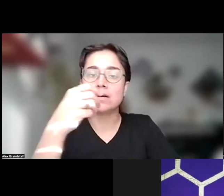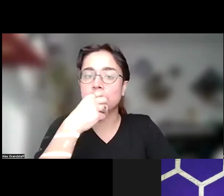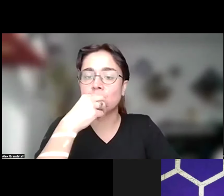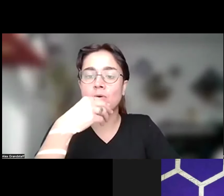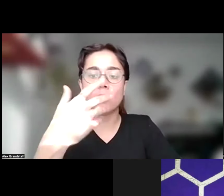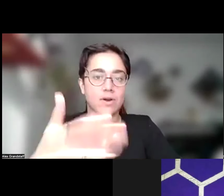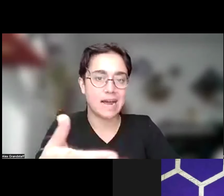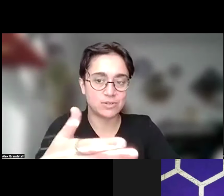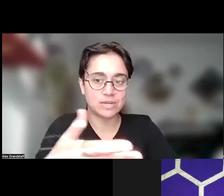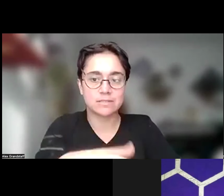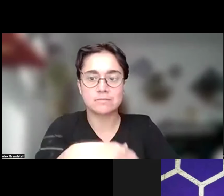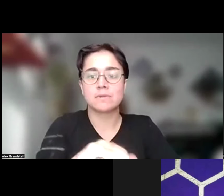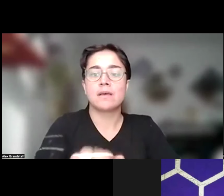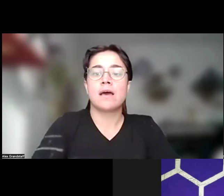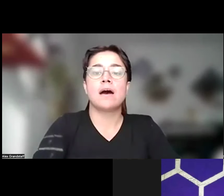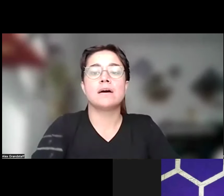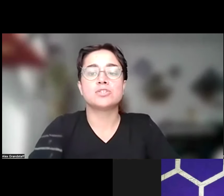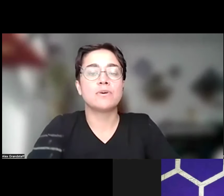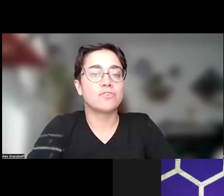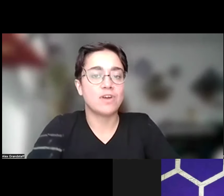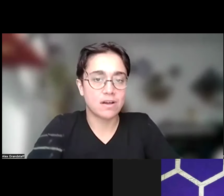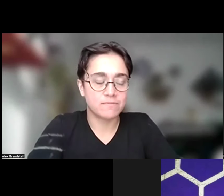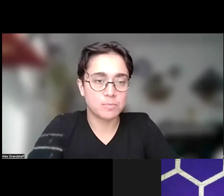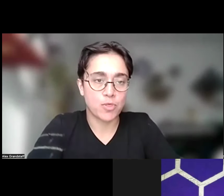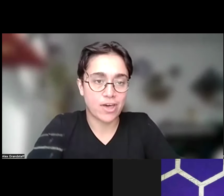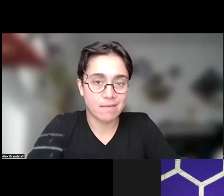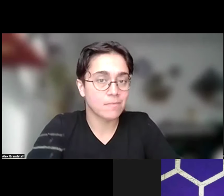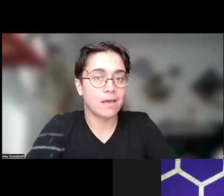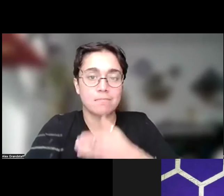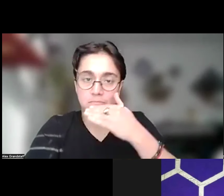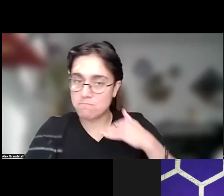something that shows you are part of that representatives